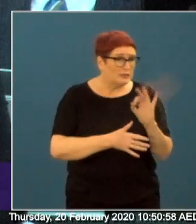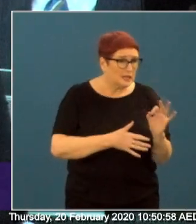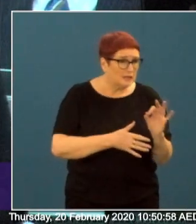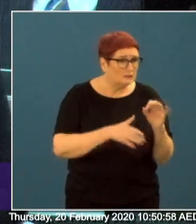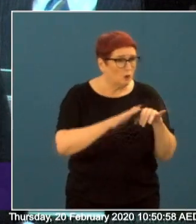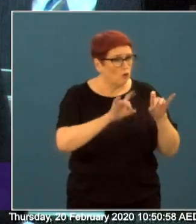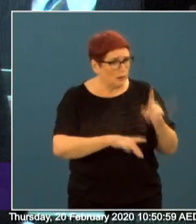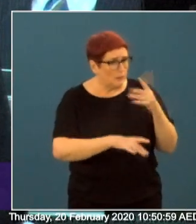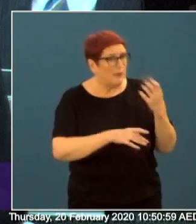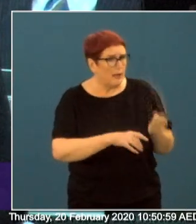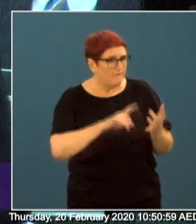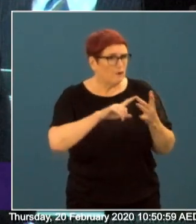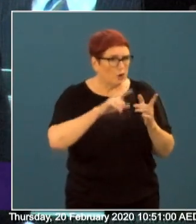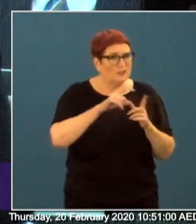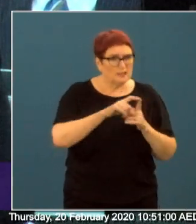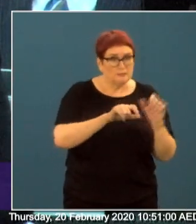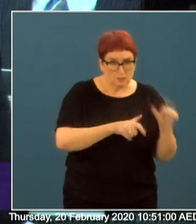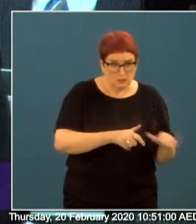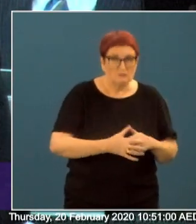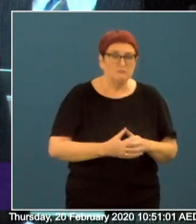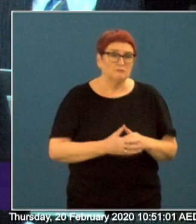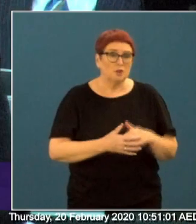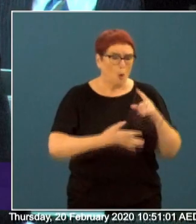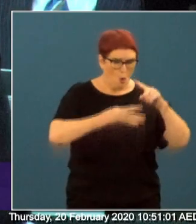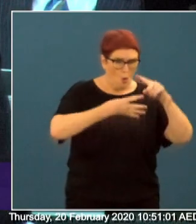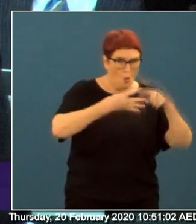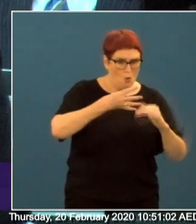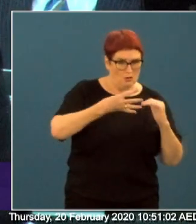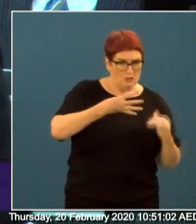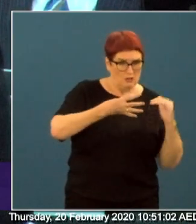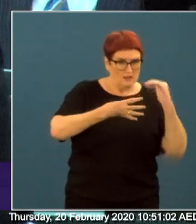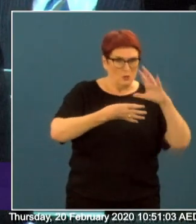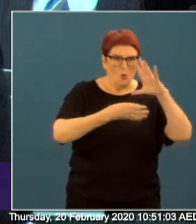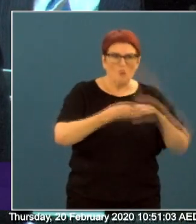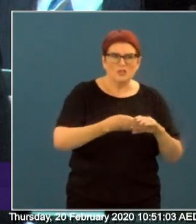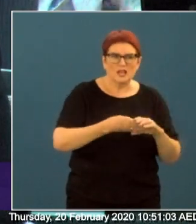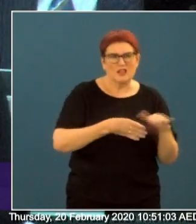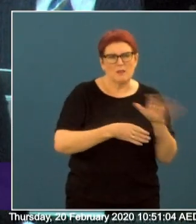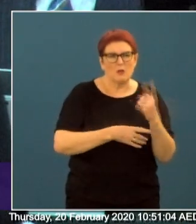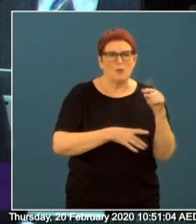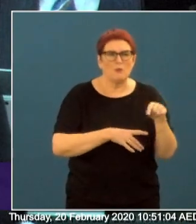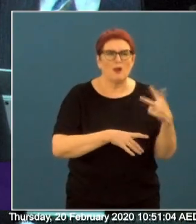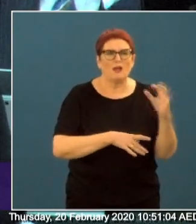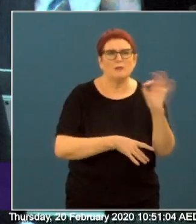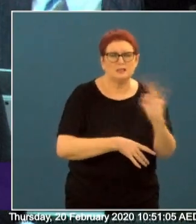So that covers the whole field of mild through to profound, is that right? That's right. And then what's the source of that statistic